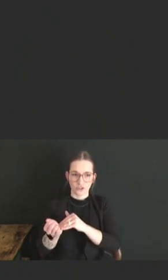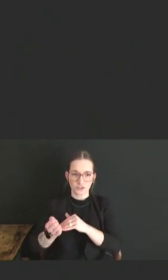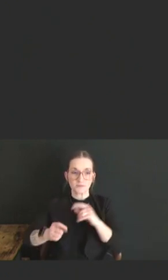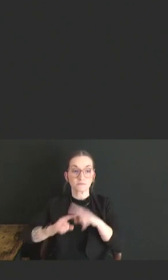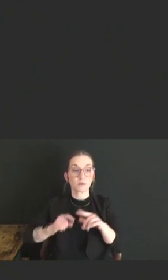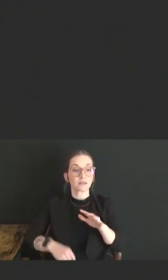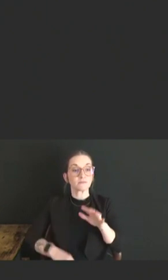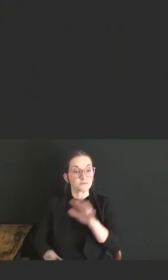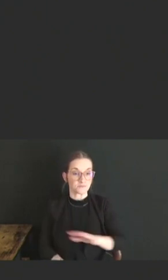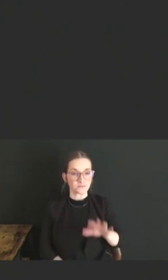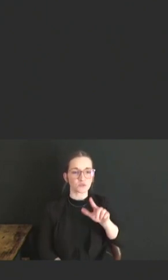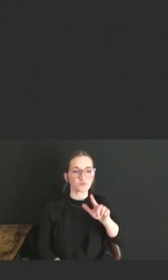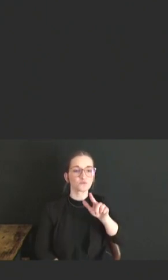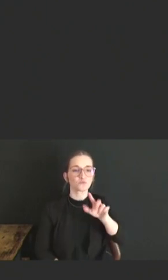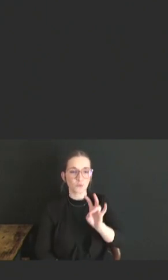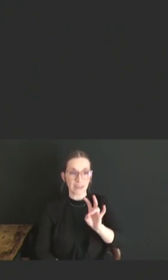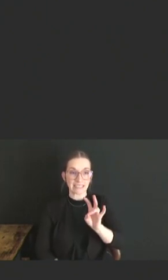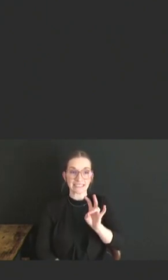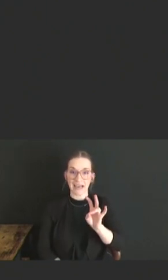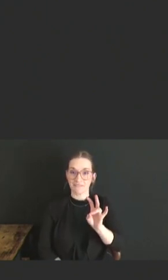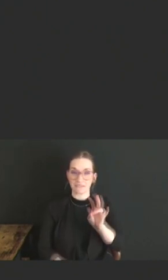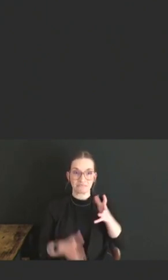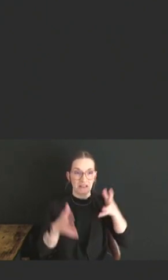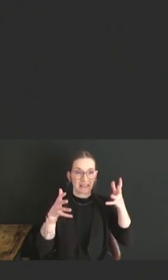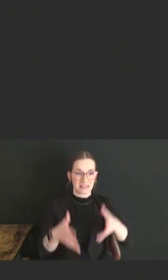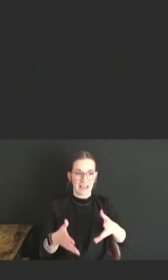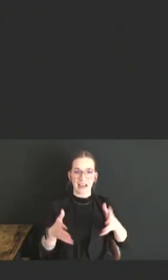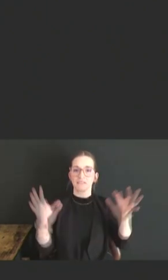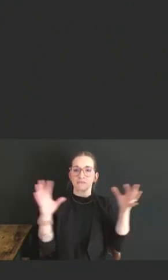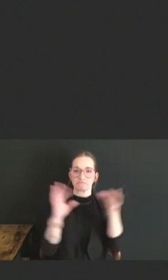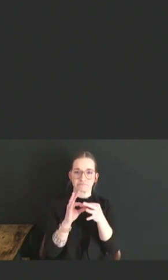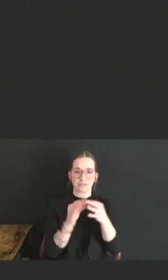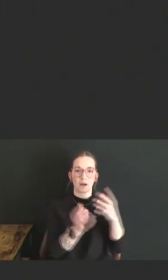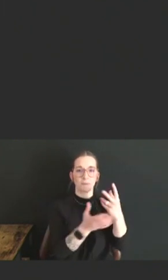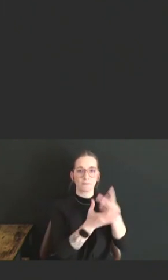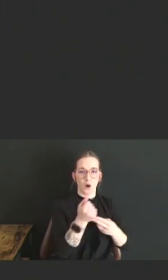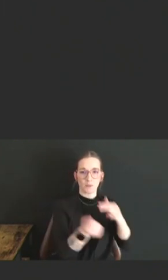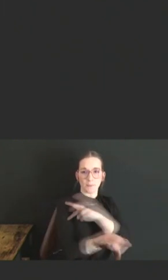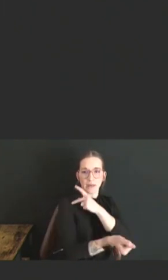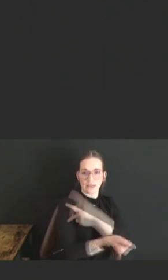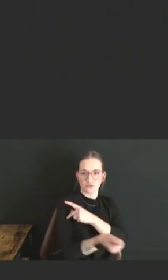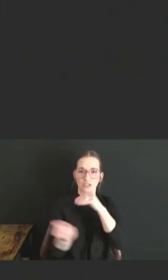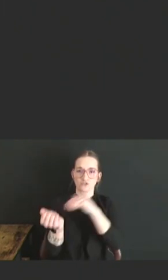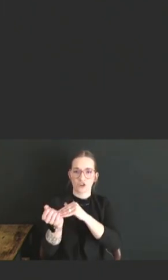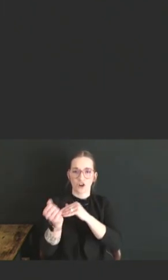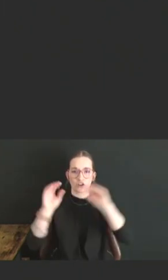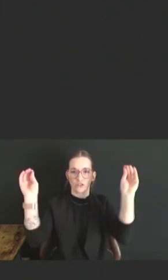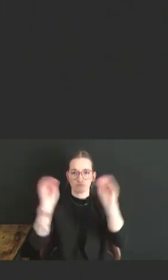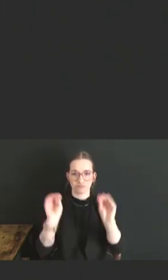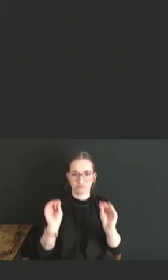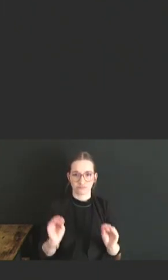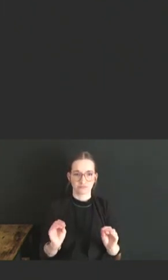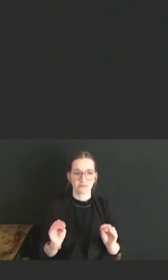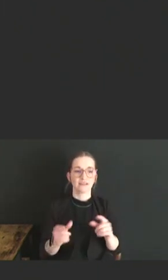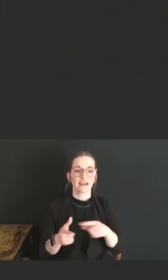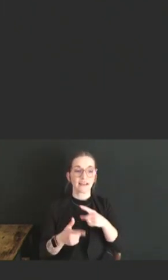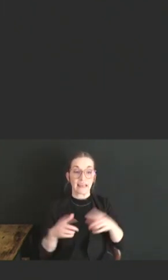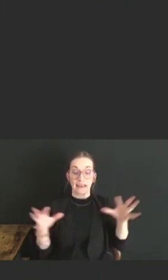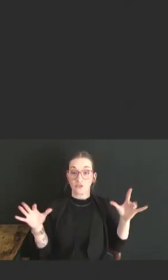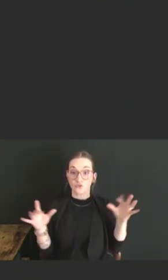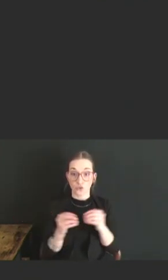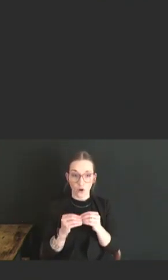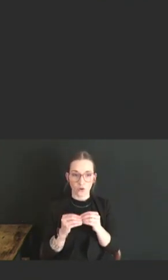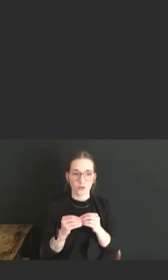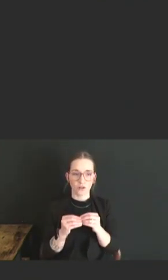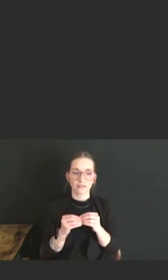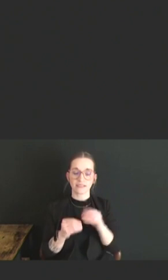the survey were completed, and in total, data were collected on 96 individuals. Next slide, please.